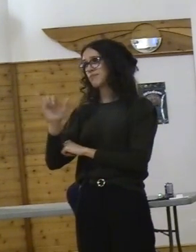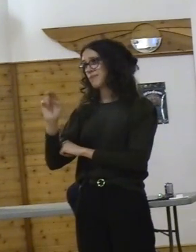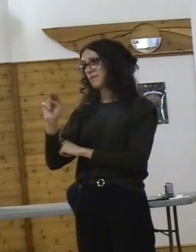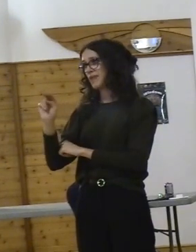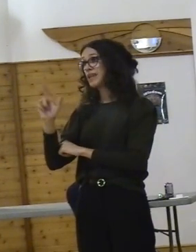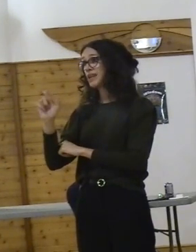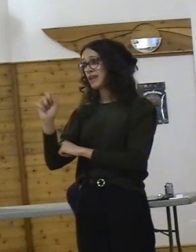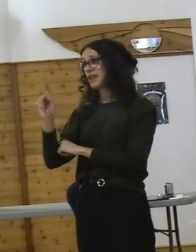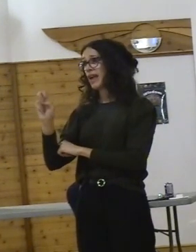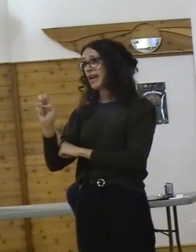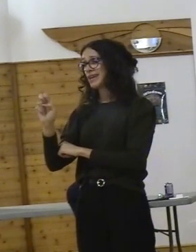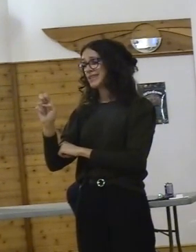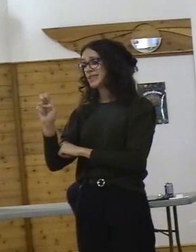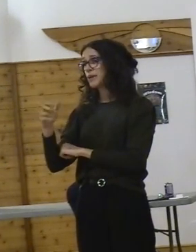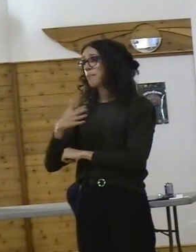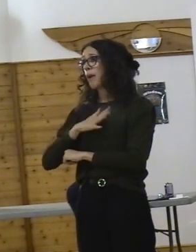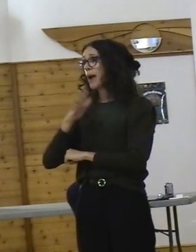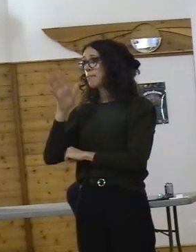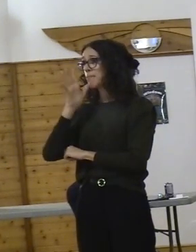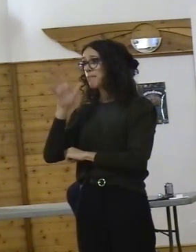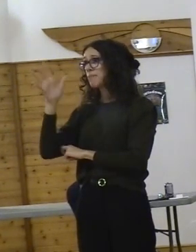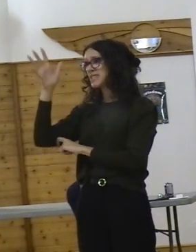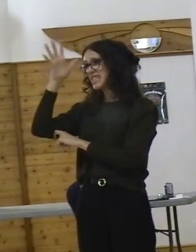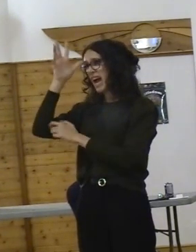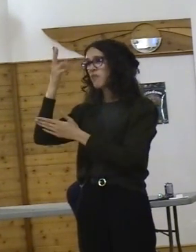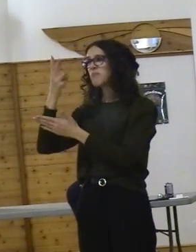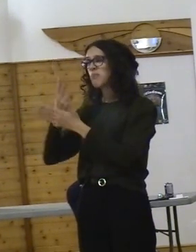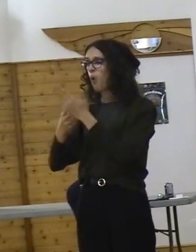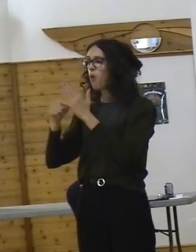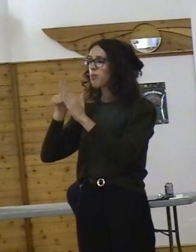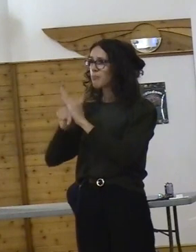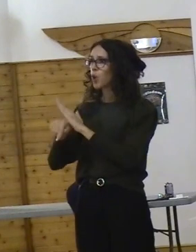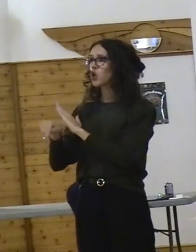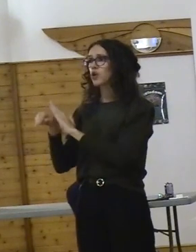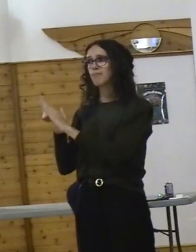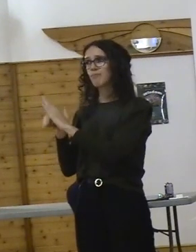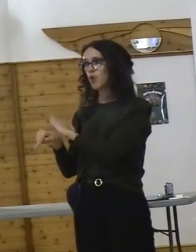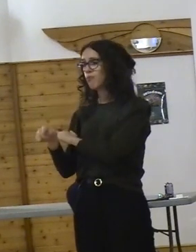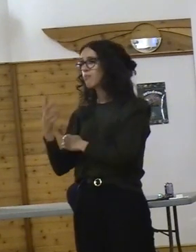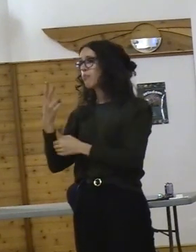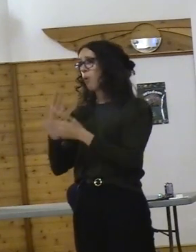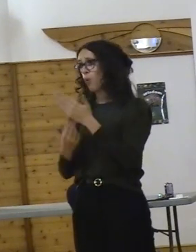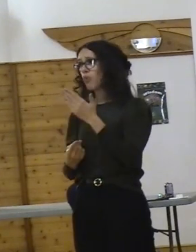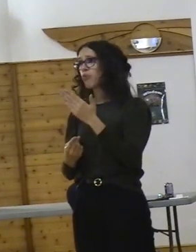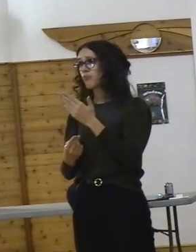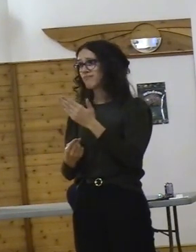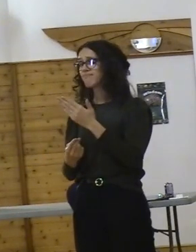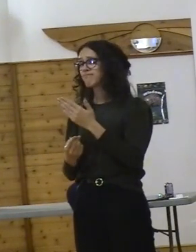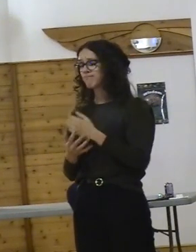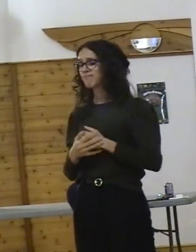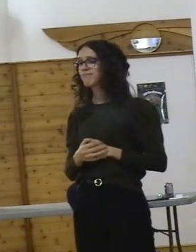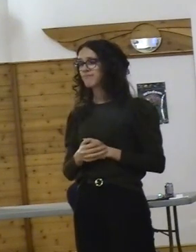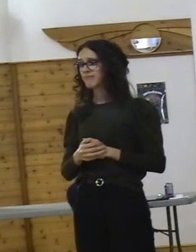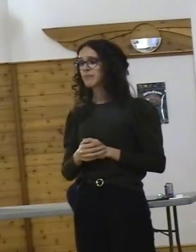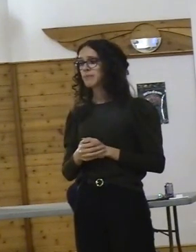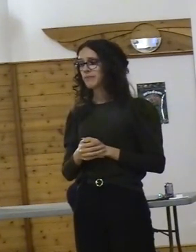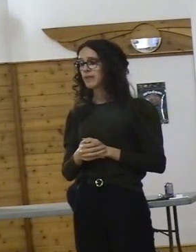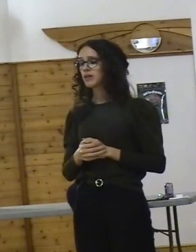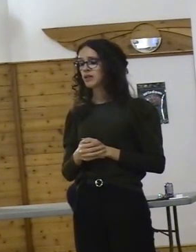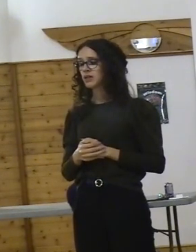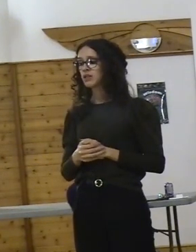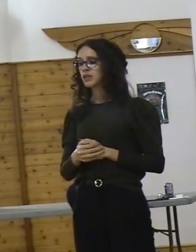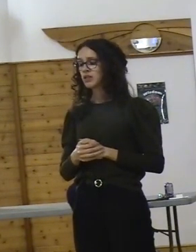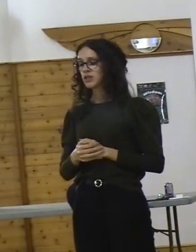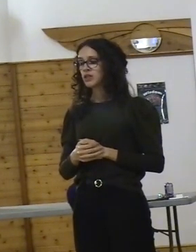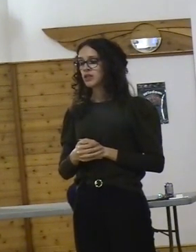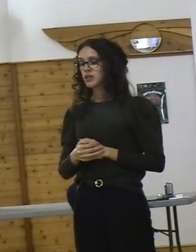My parents were murdered. The guy got eight years good behavior.